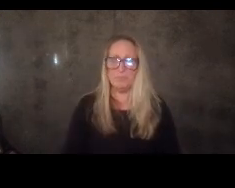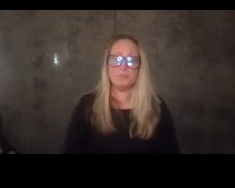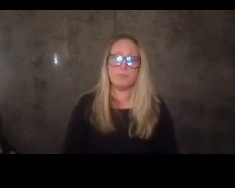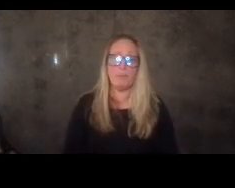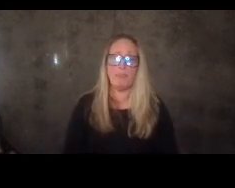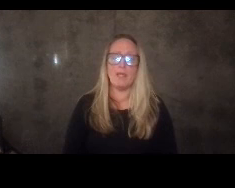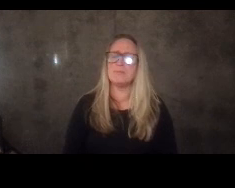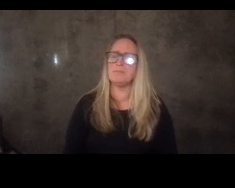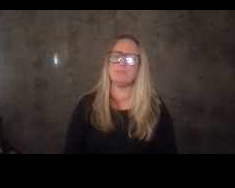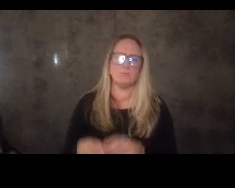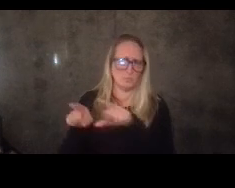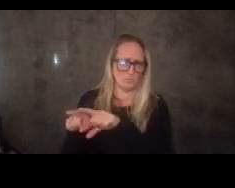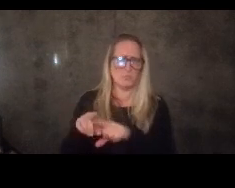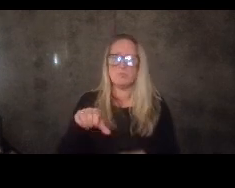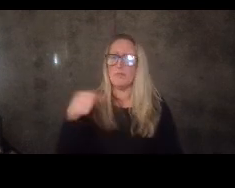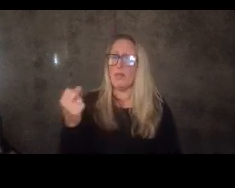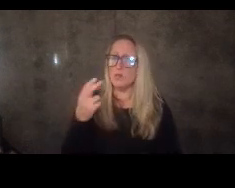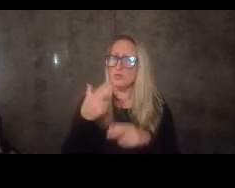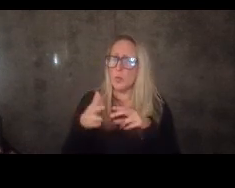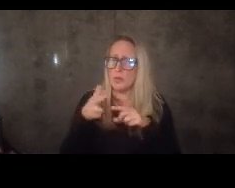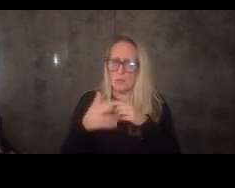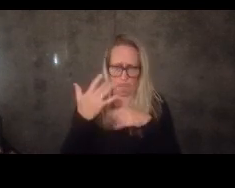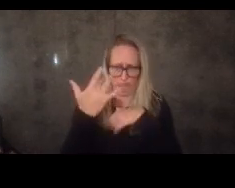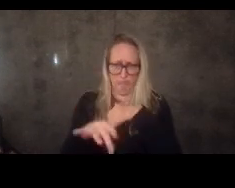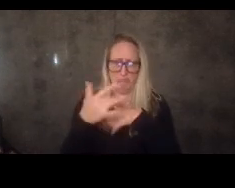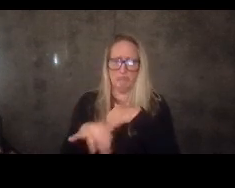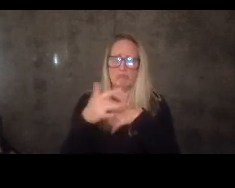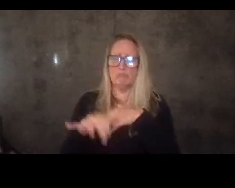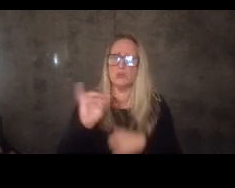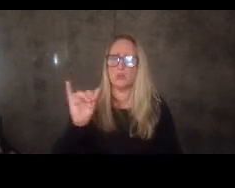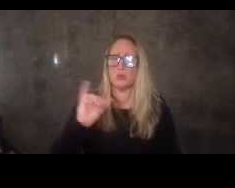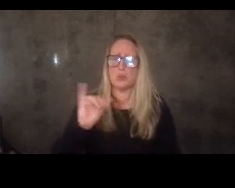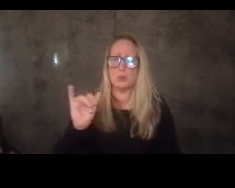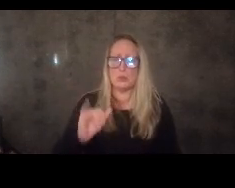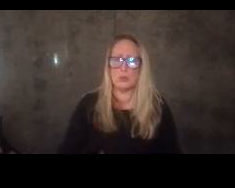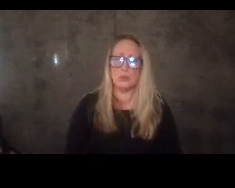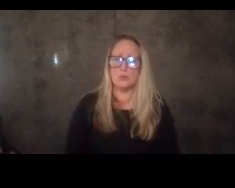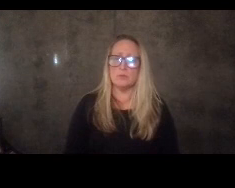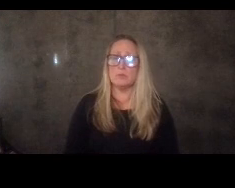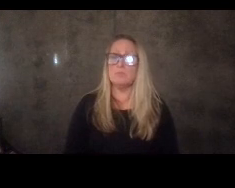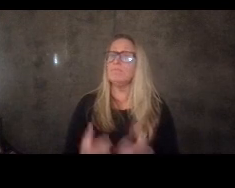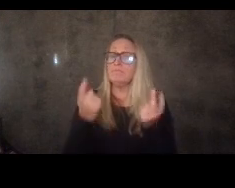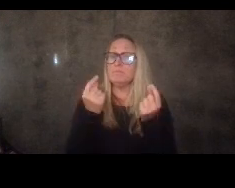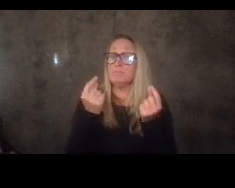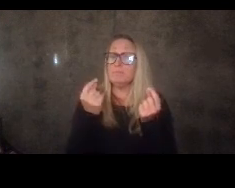There are also other shortcuts we have available inside of teams to check them out. They're actually right under this three